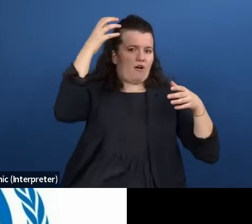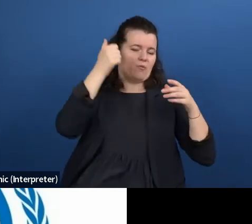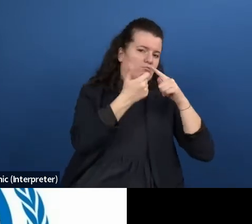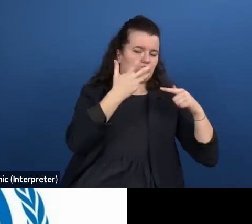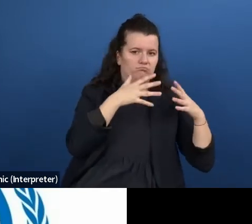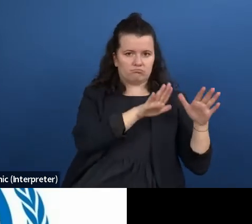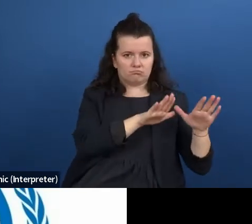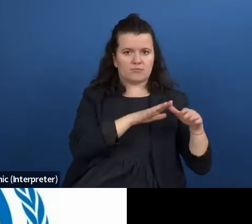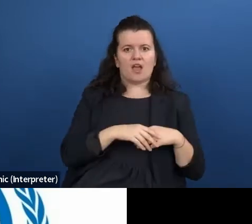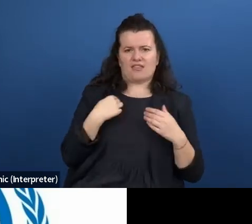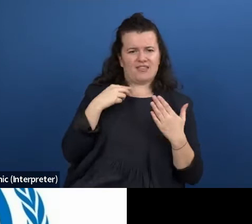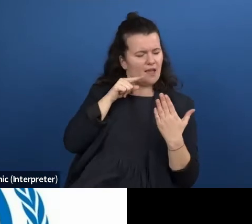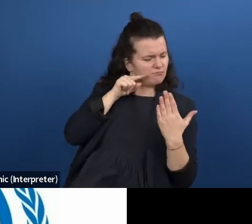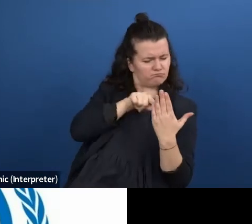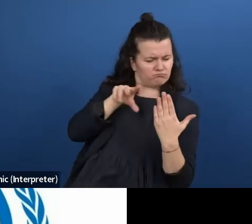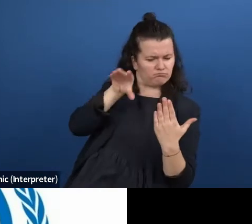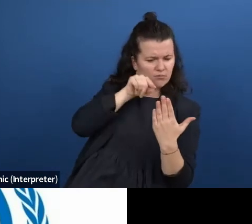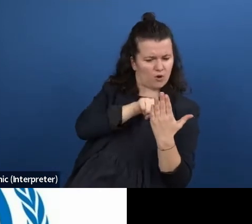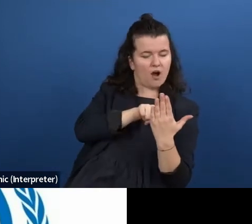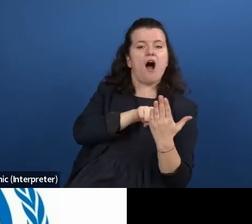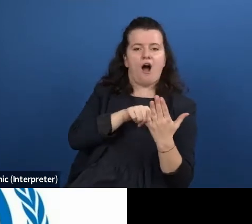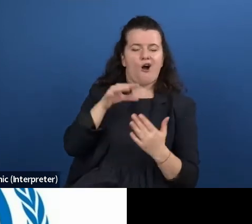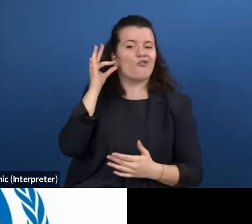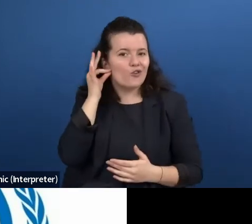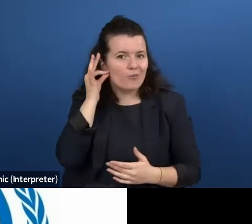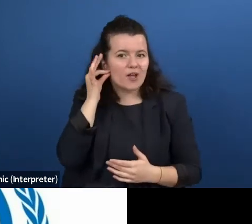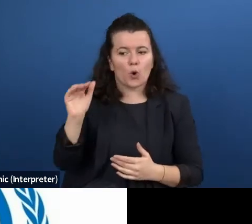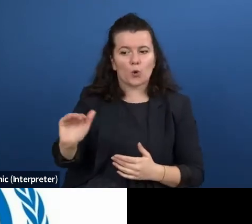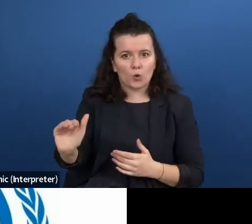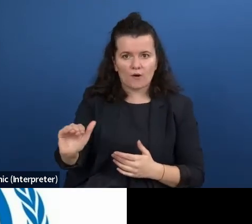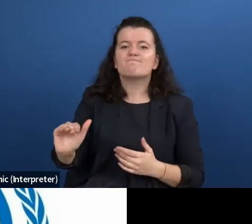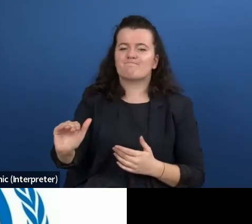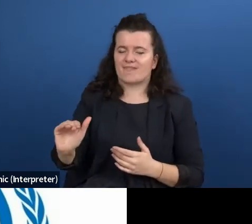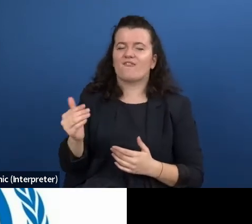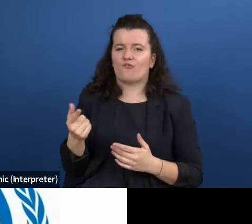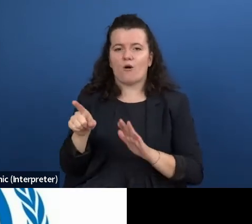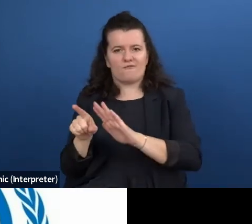they may be targeted for economic exploitation, including forced begging.